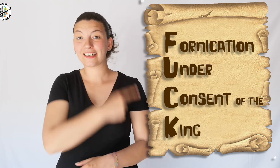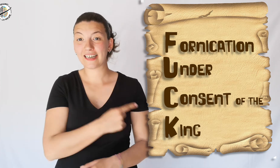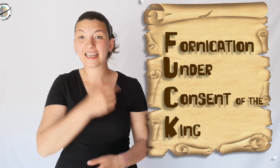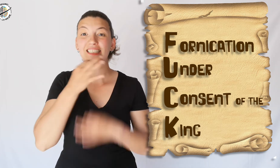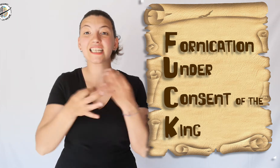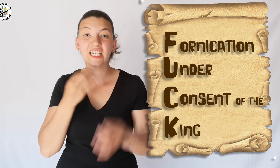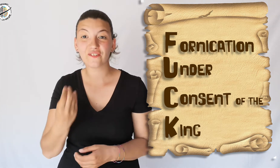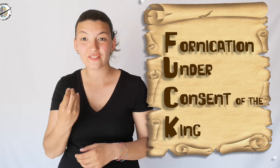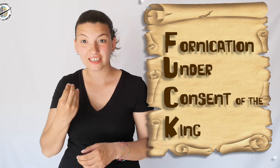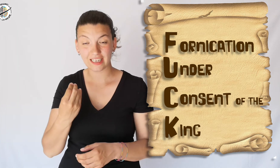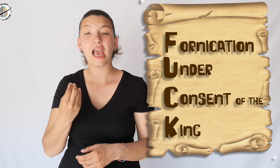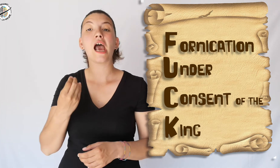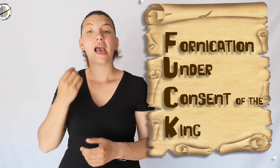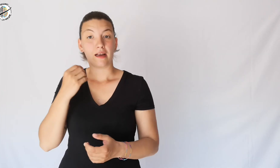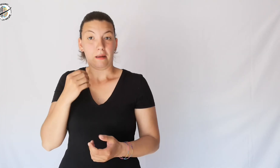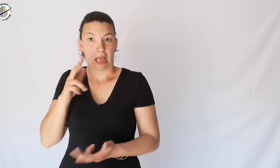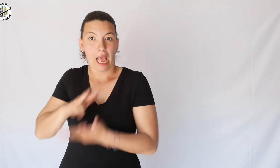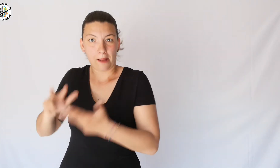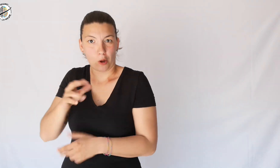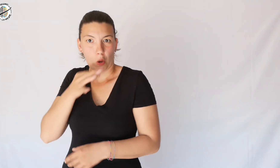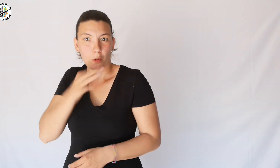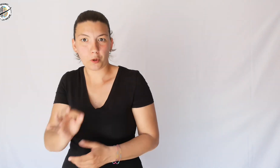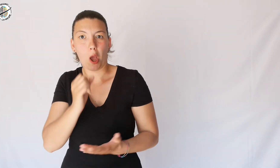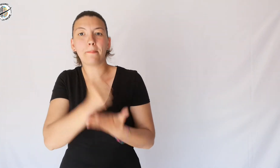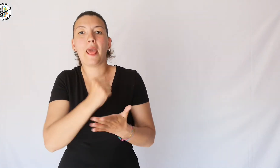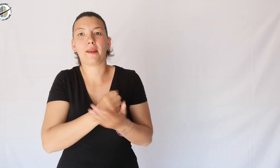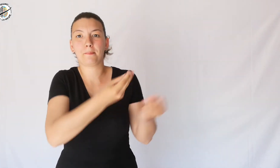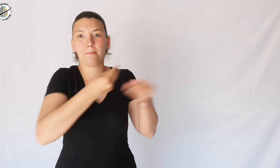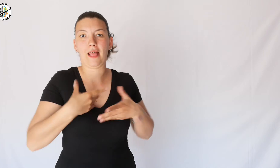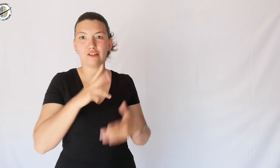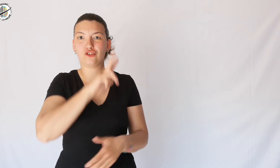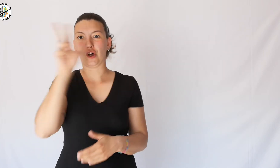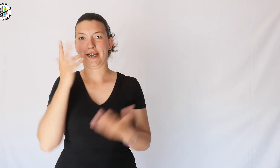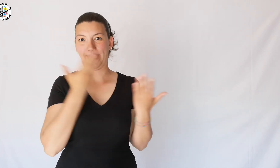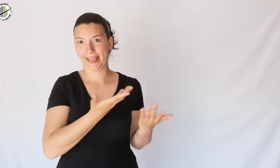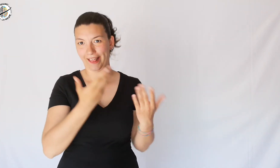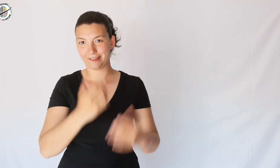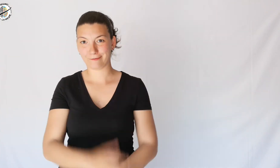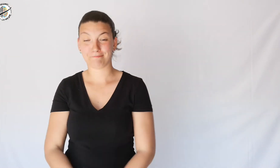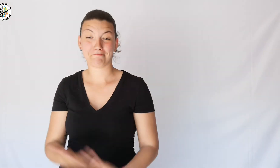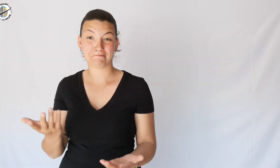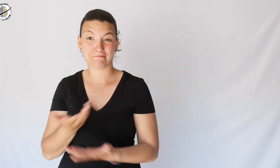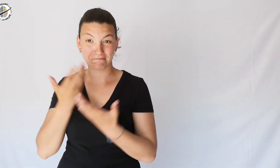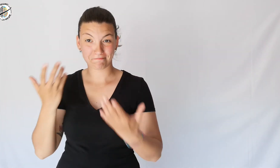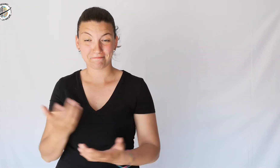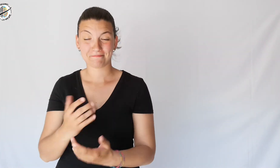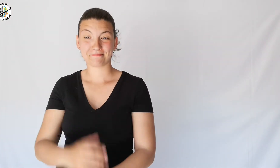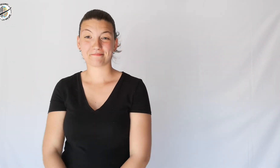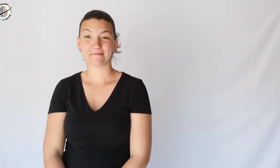It means "sex authorized by the king".